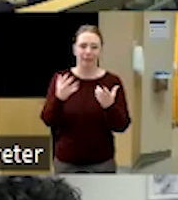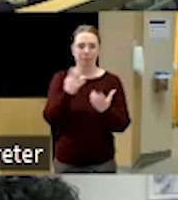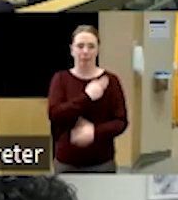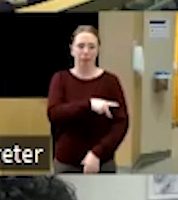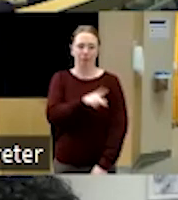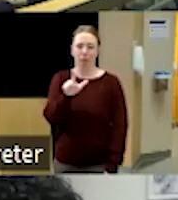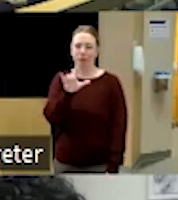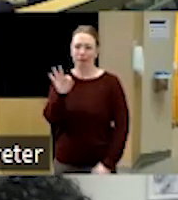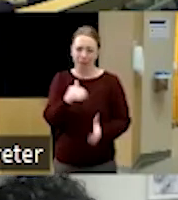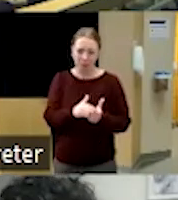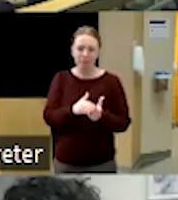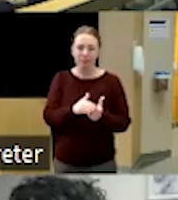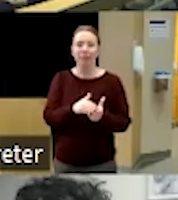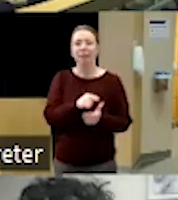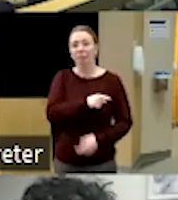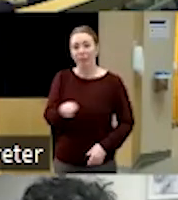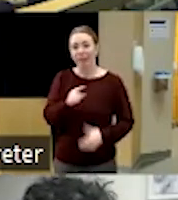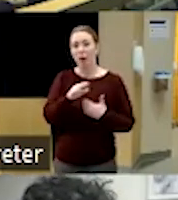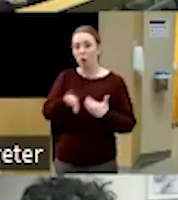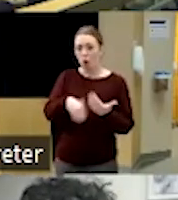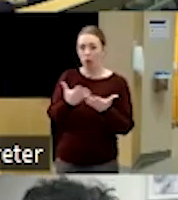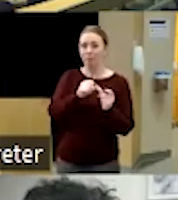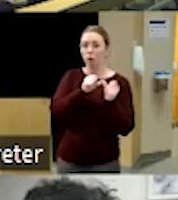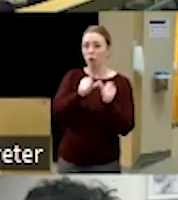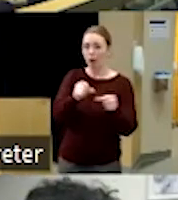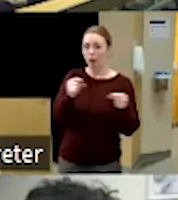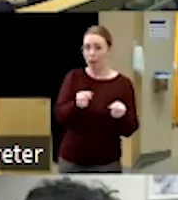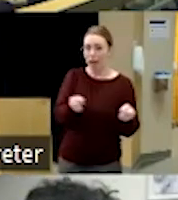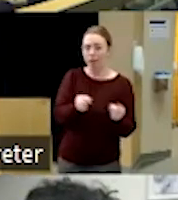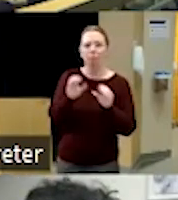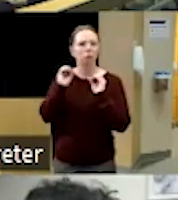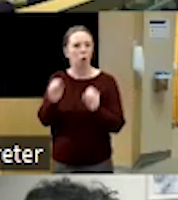in mind they have chronic pain but no depression so it's not just that we're treating the depressed